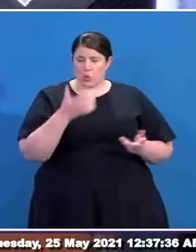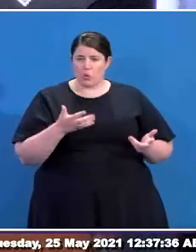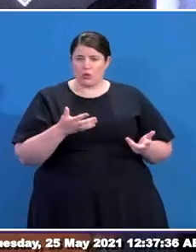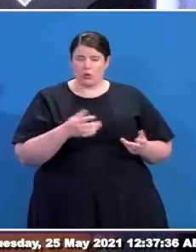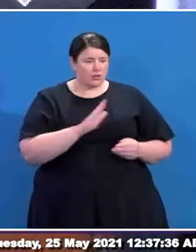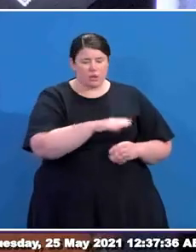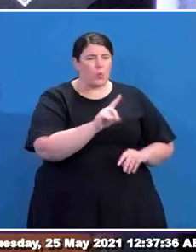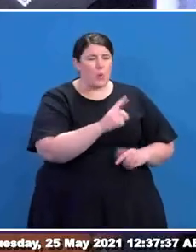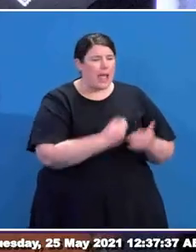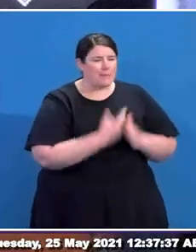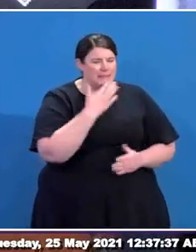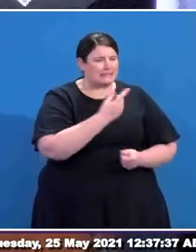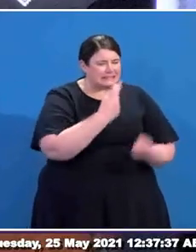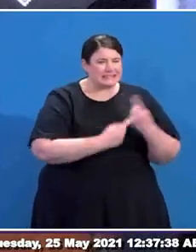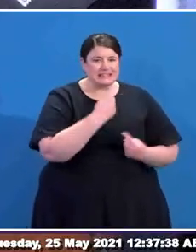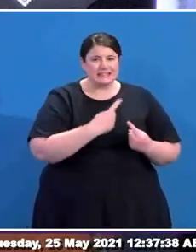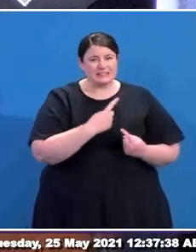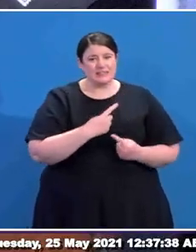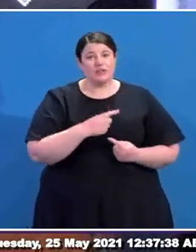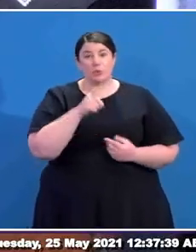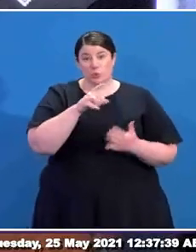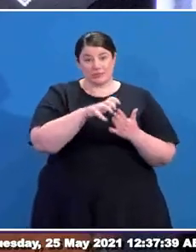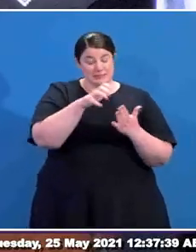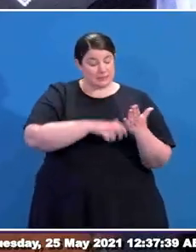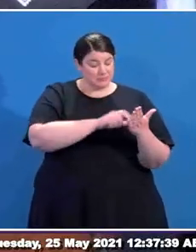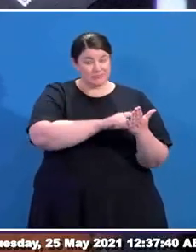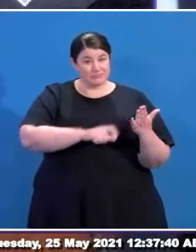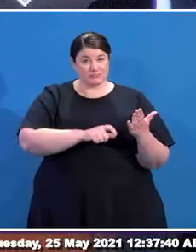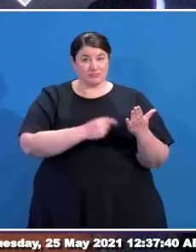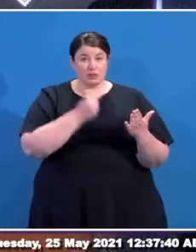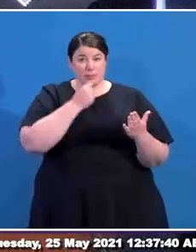So you've set this out at paragraph 35 of your statement.